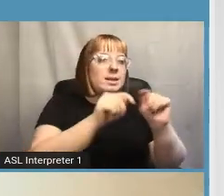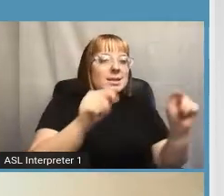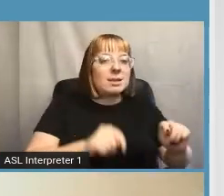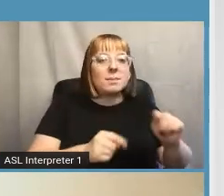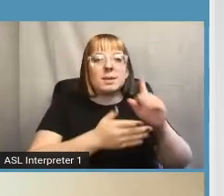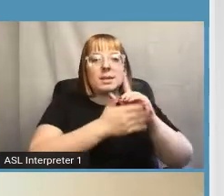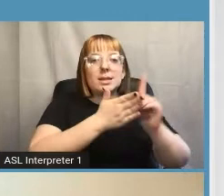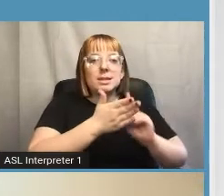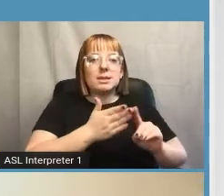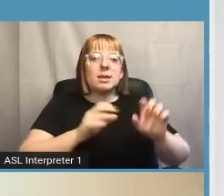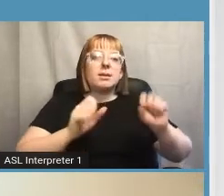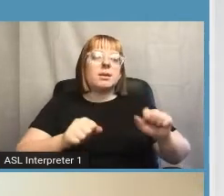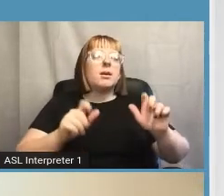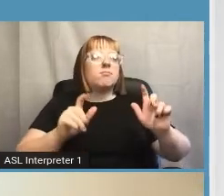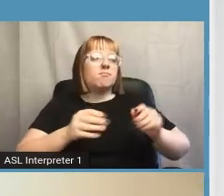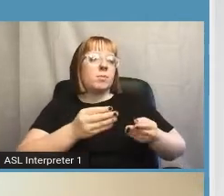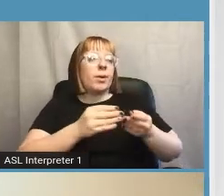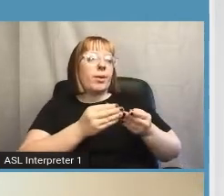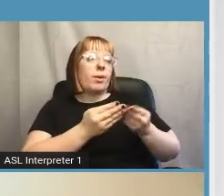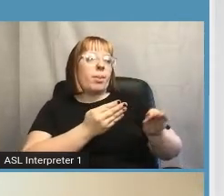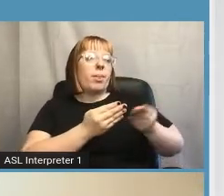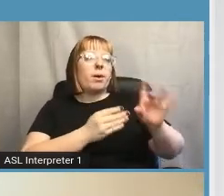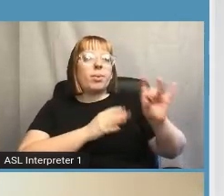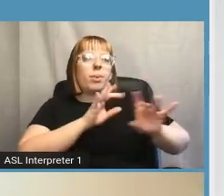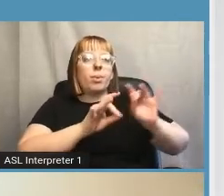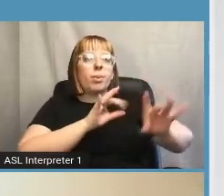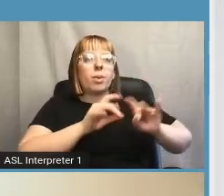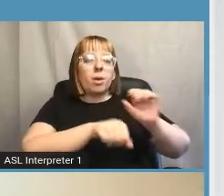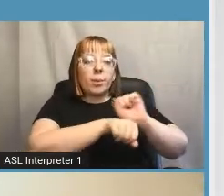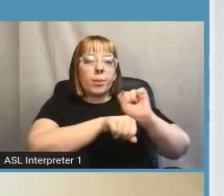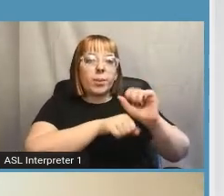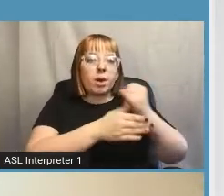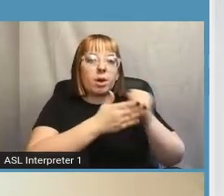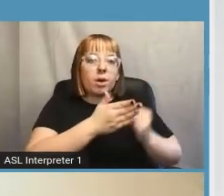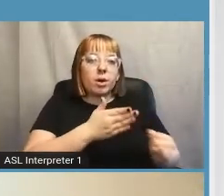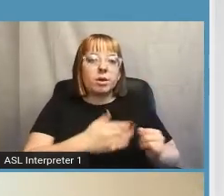put work up on the wall so those are your typical white box layout for exhibition